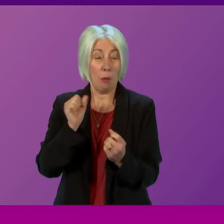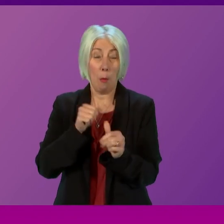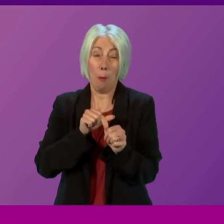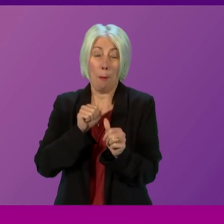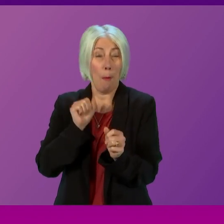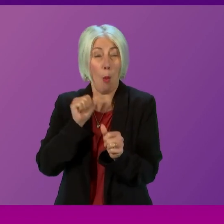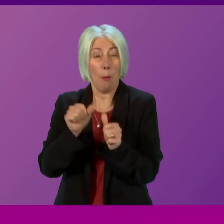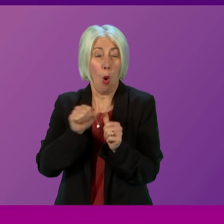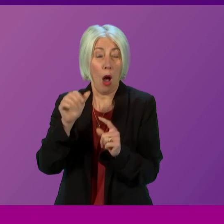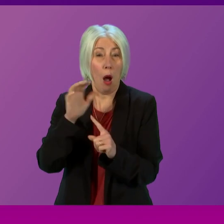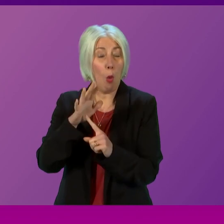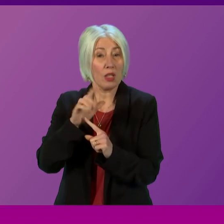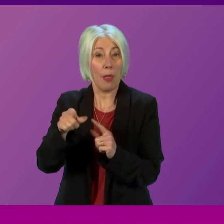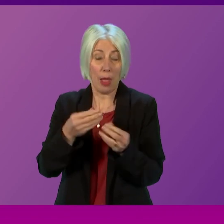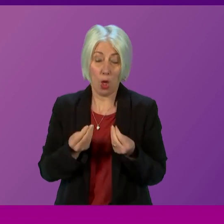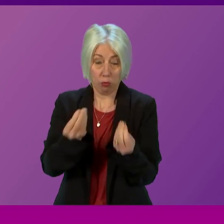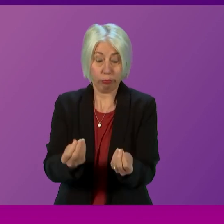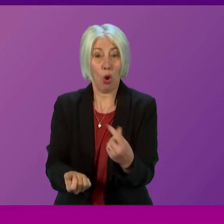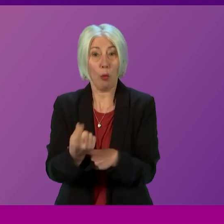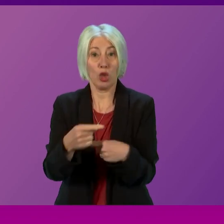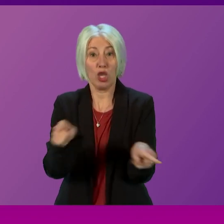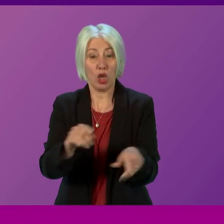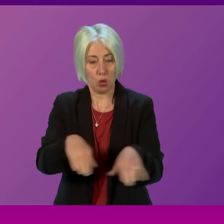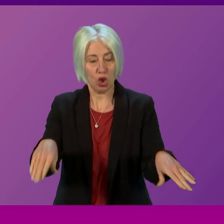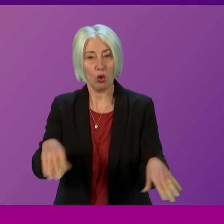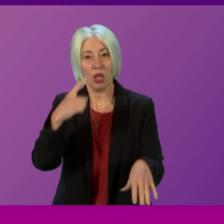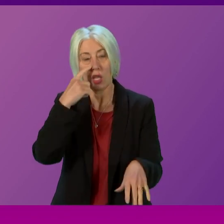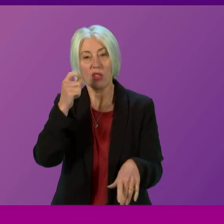our children and young people. Of course, to be accurate, when we talk about the attainment gap,